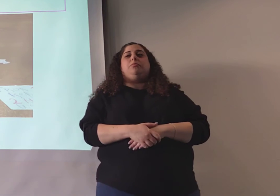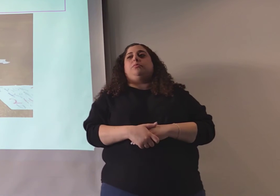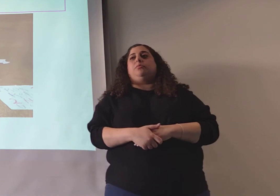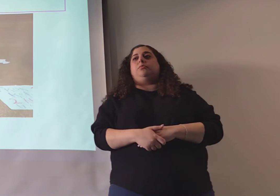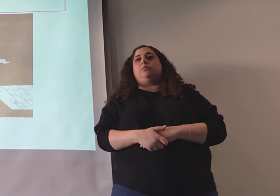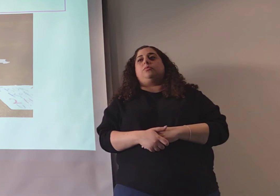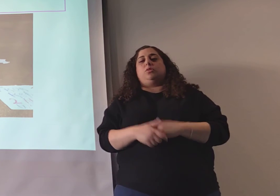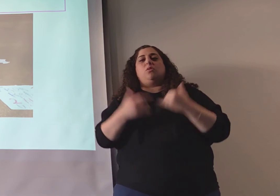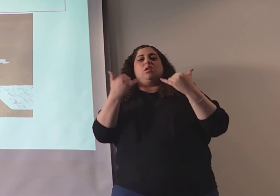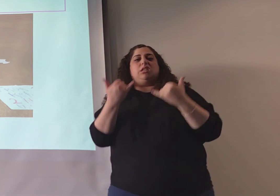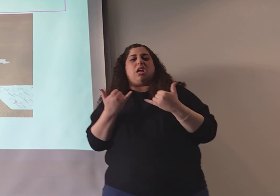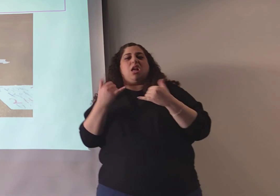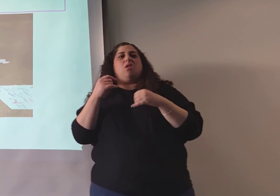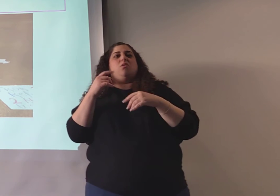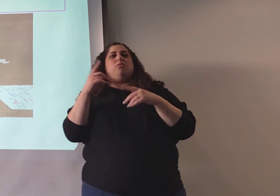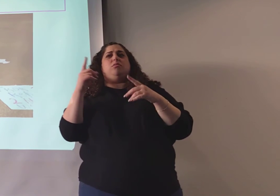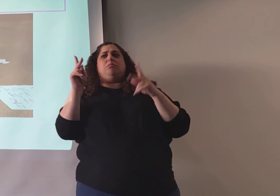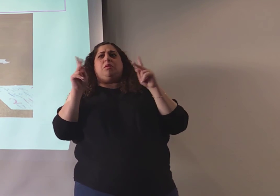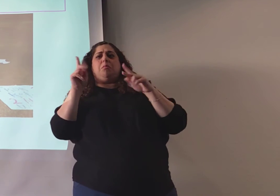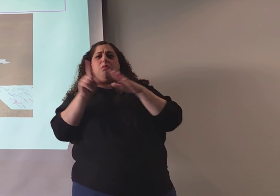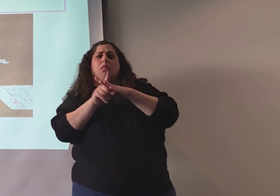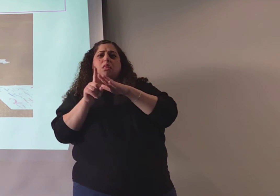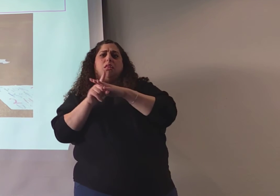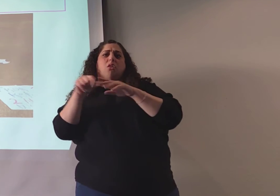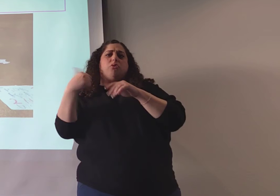And as long as they’re not – sometimes they do that.